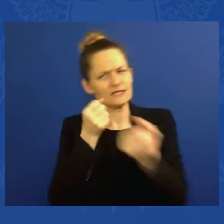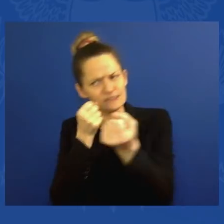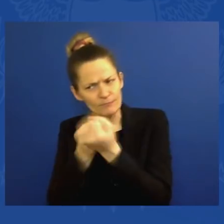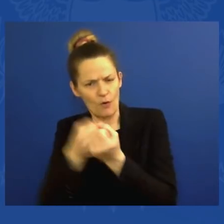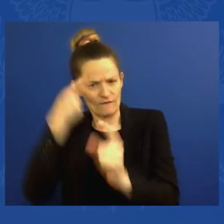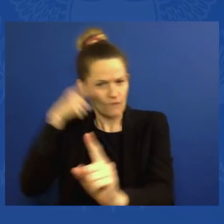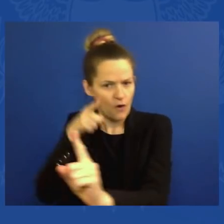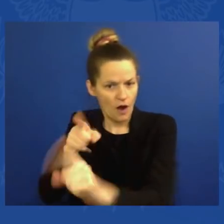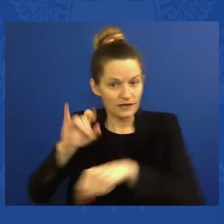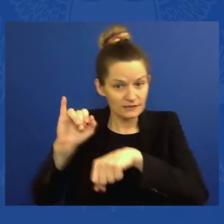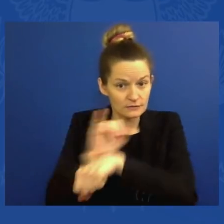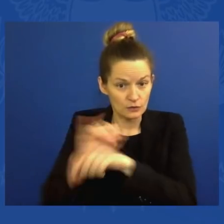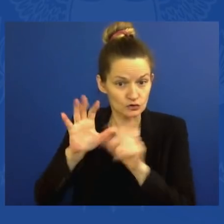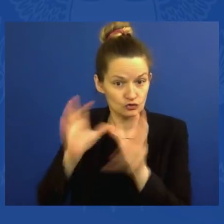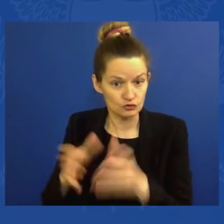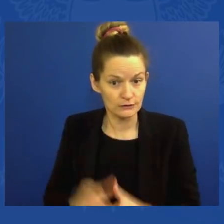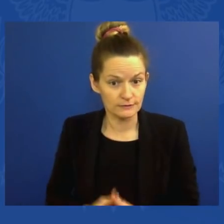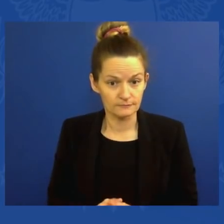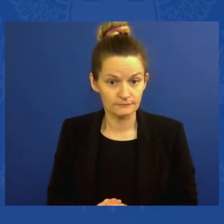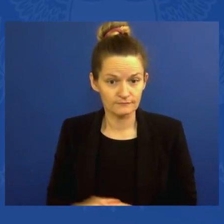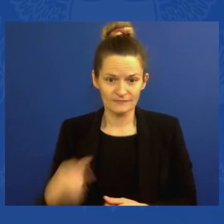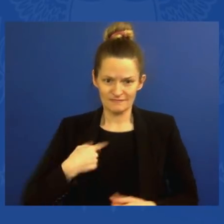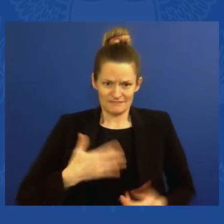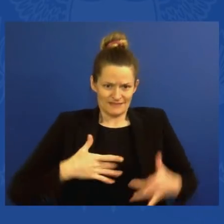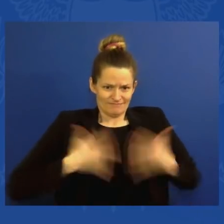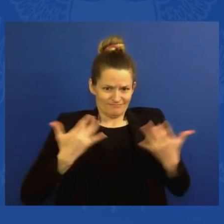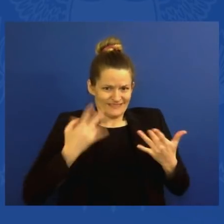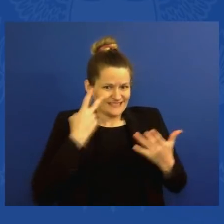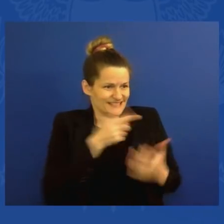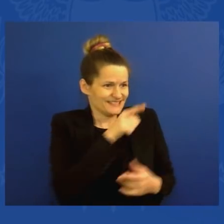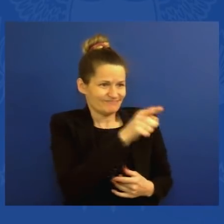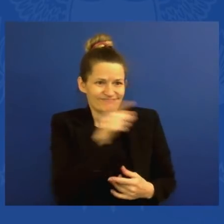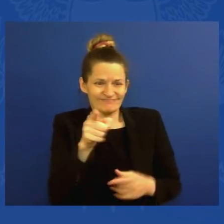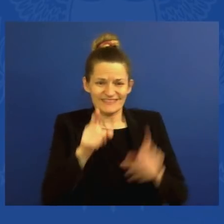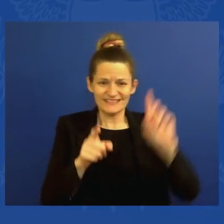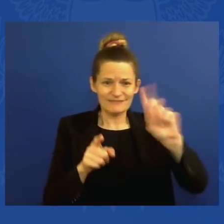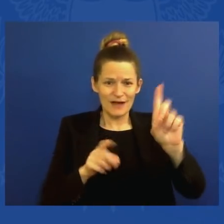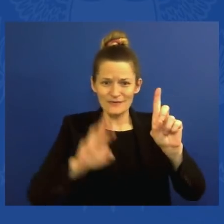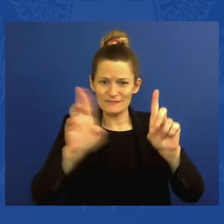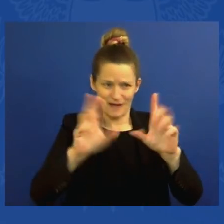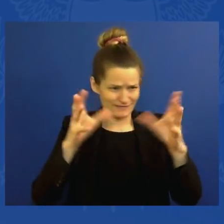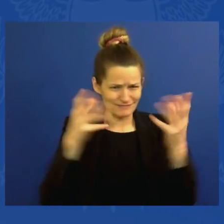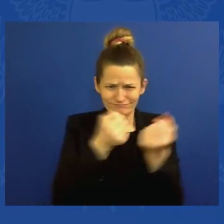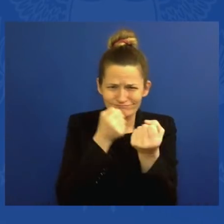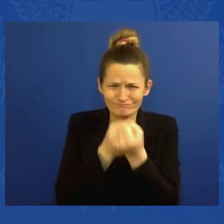manufacturing in America at greater speed and scale. And we urge Congress to take action.